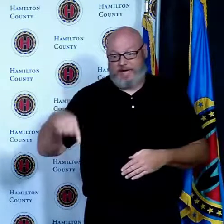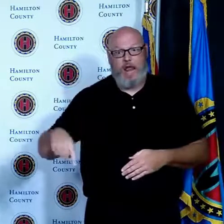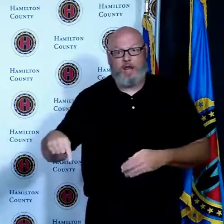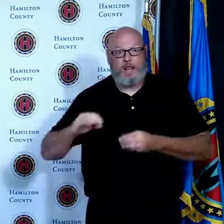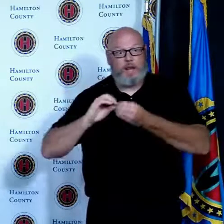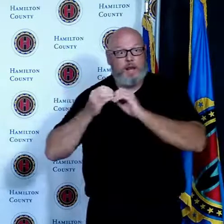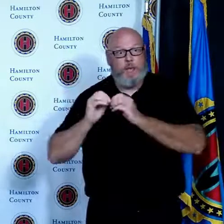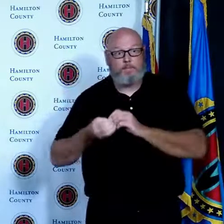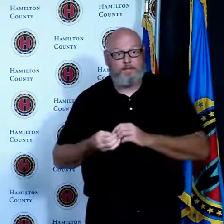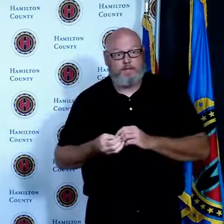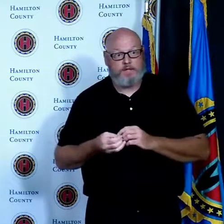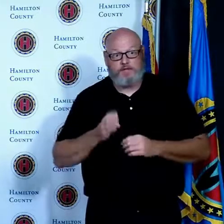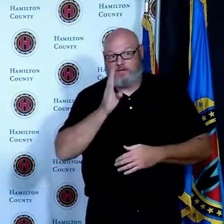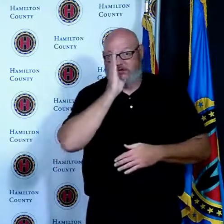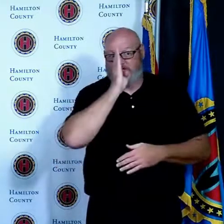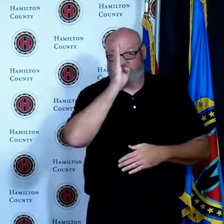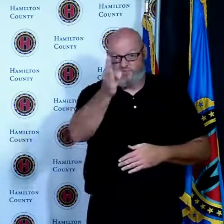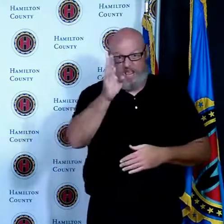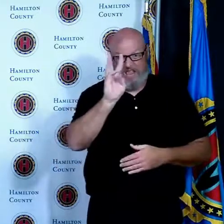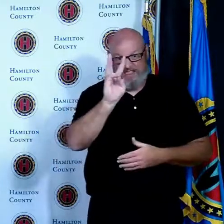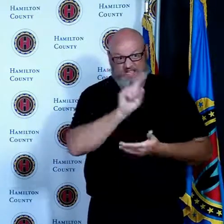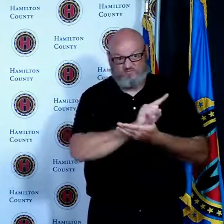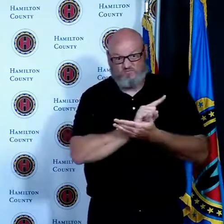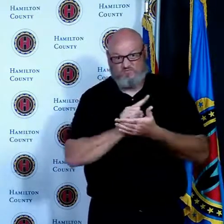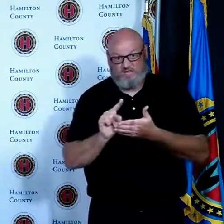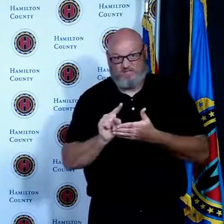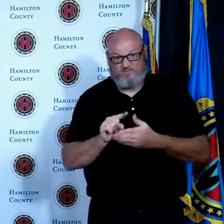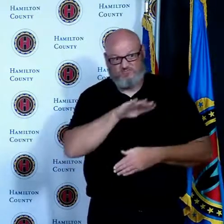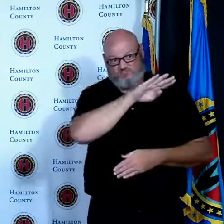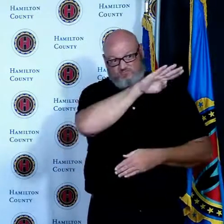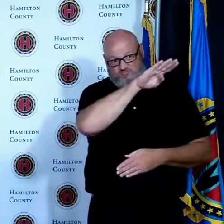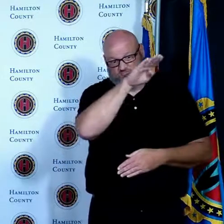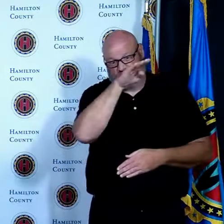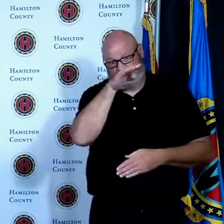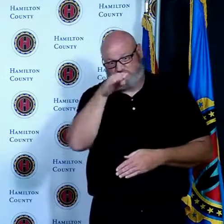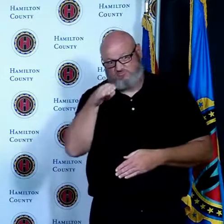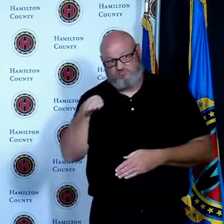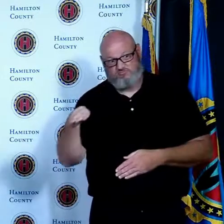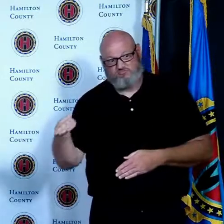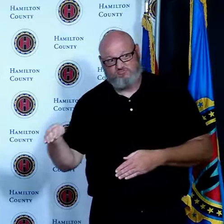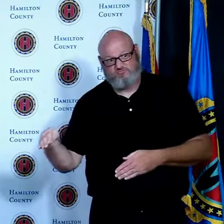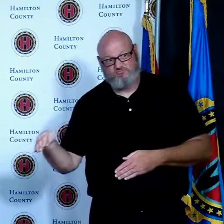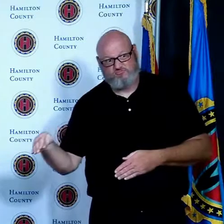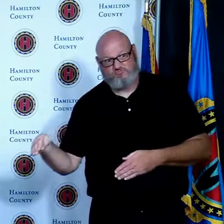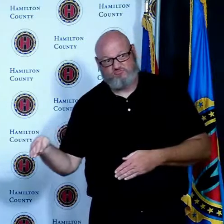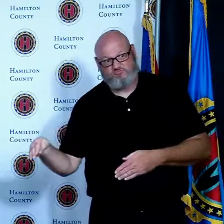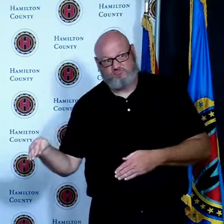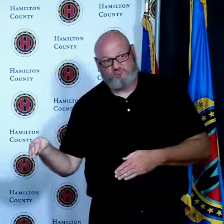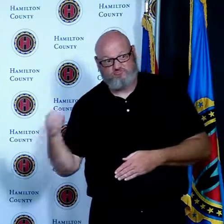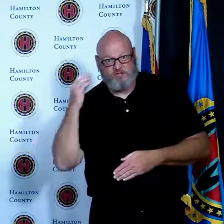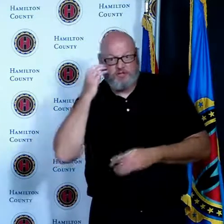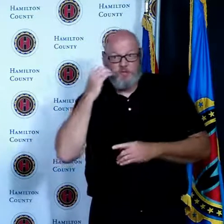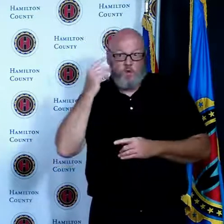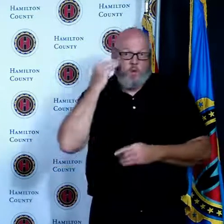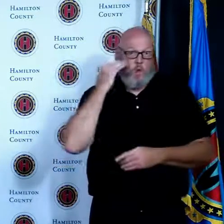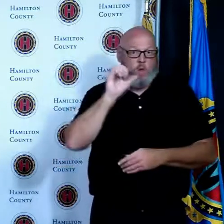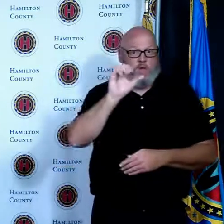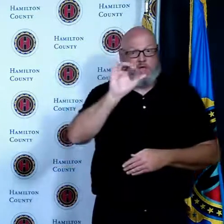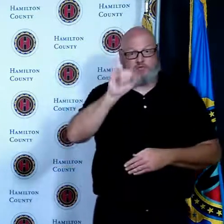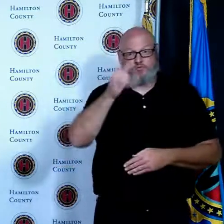cases this graphic with the the face mask on it really tells a great story from July 8th forward we